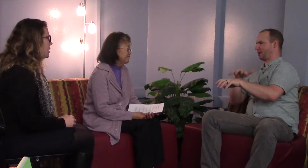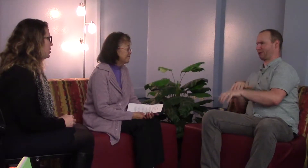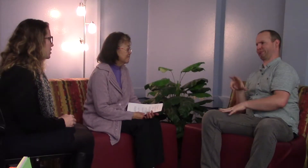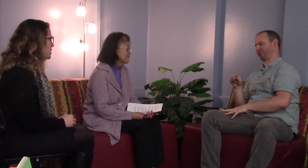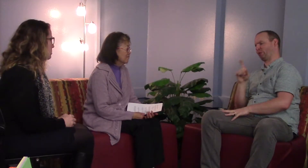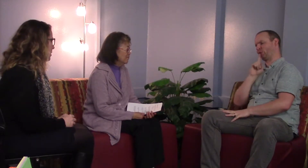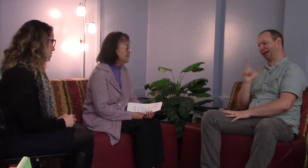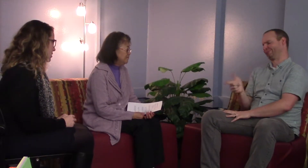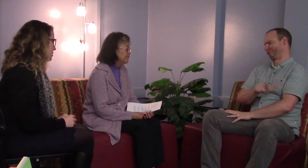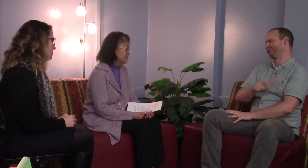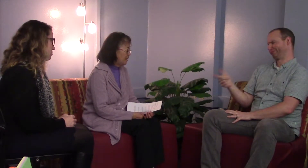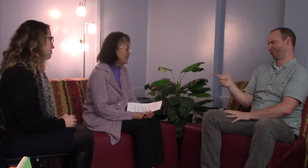It just depends.